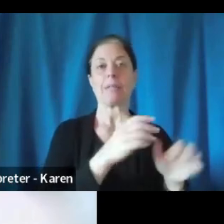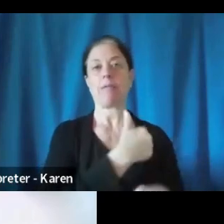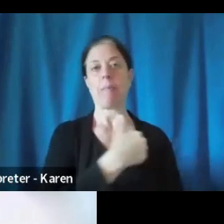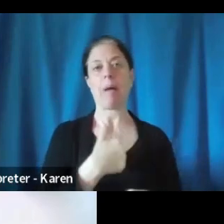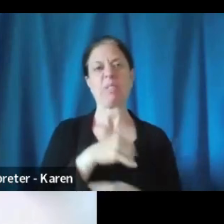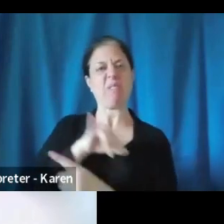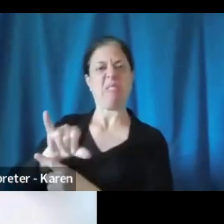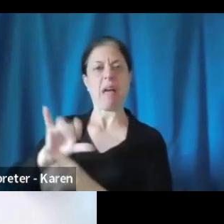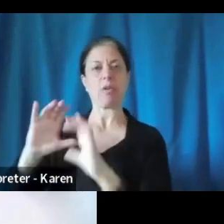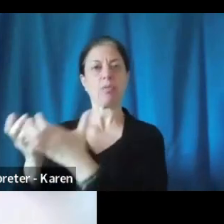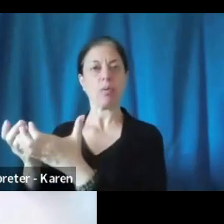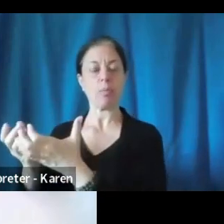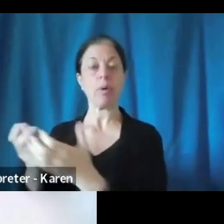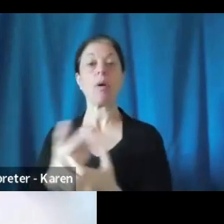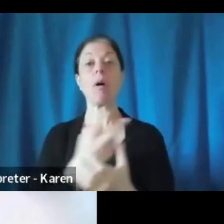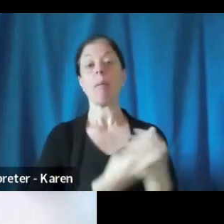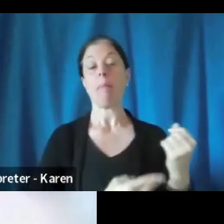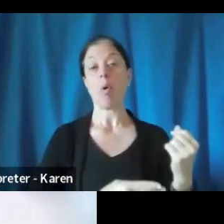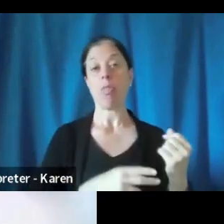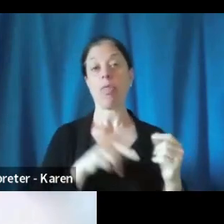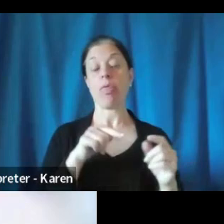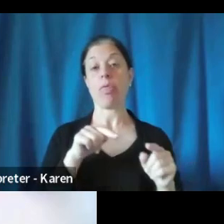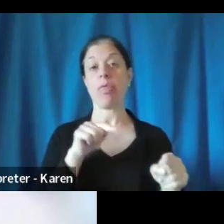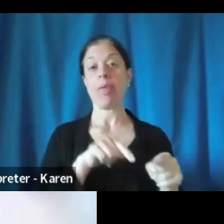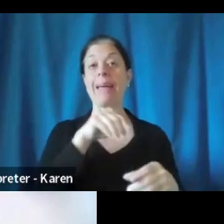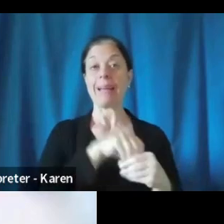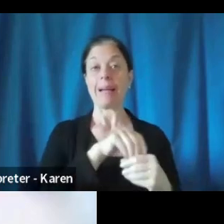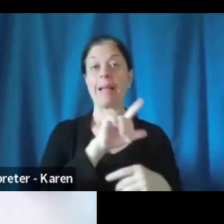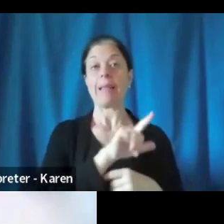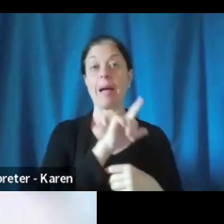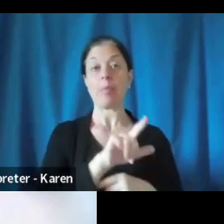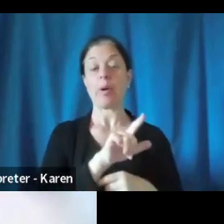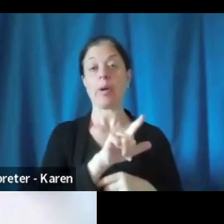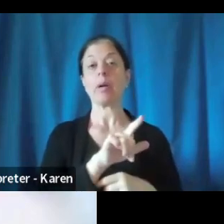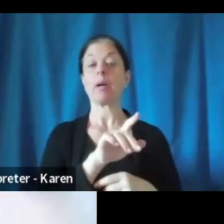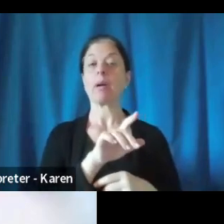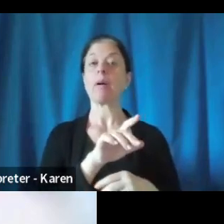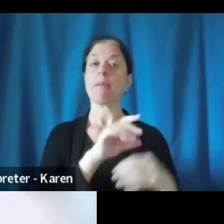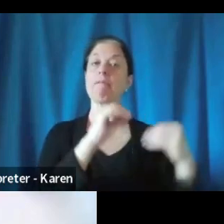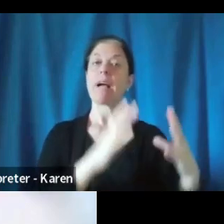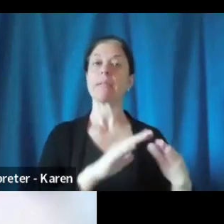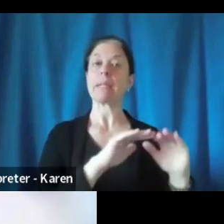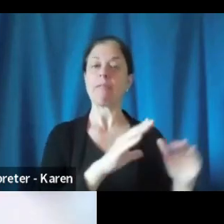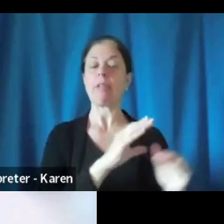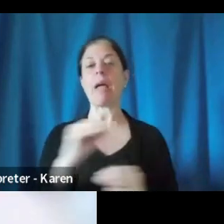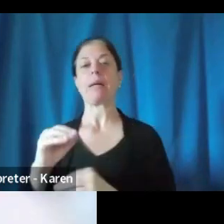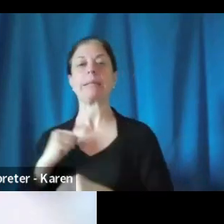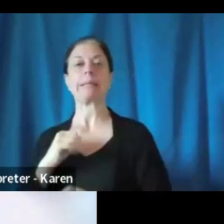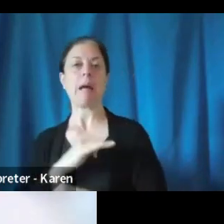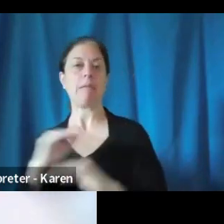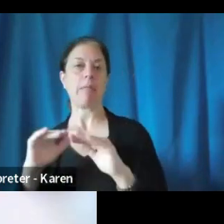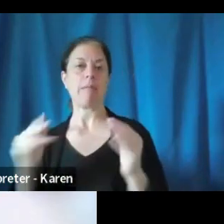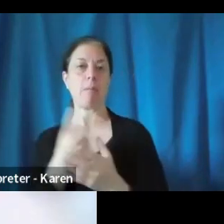that my library colleagues are the most active members of that group, both at